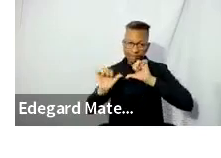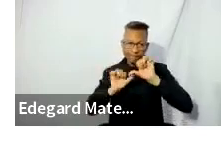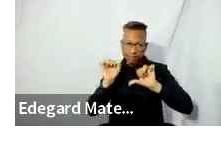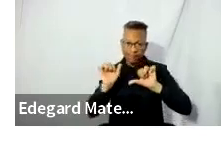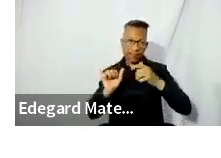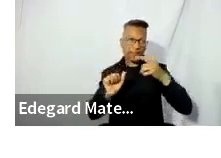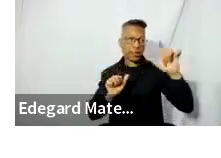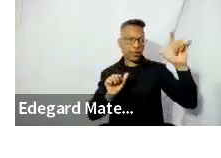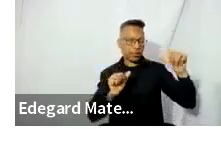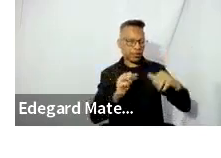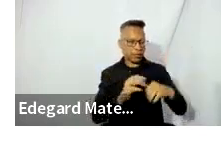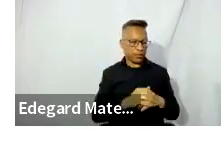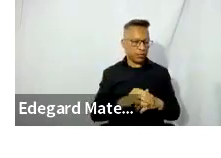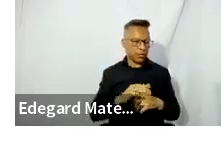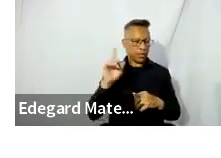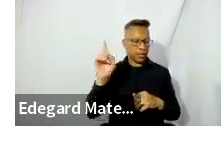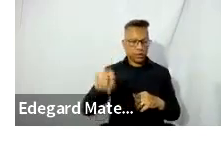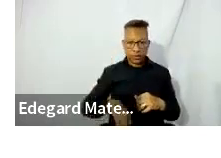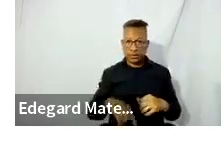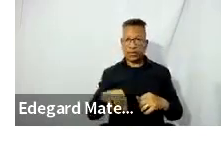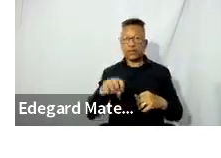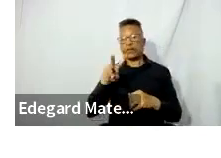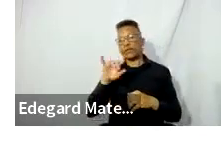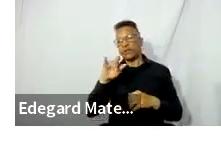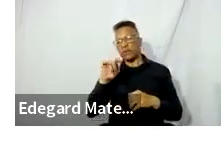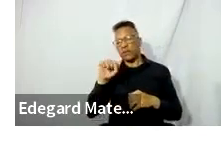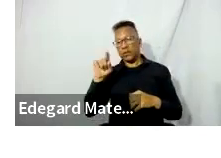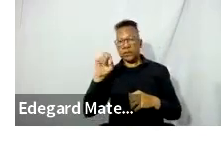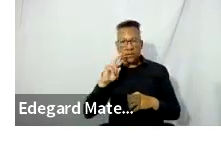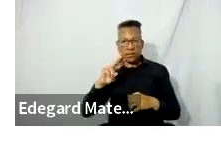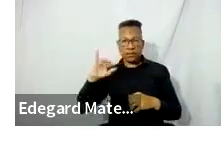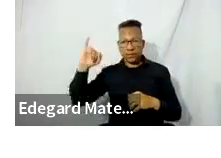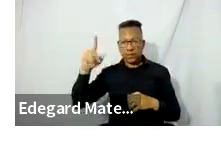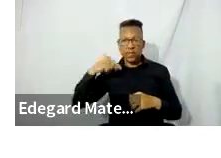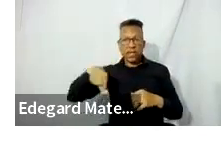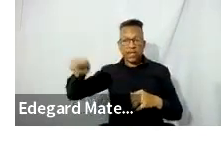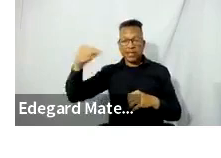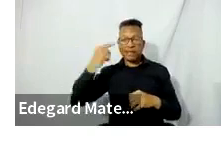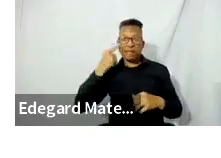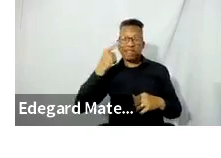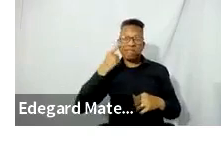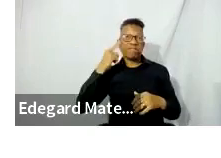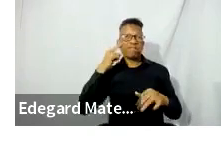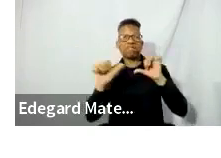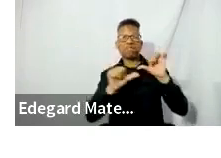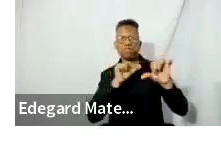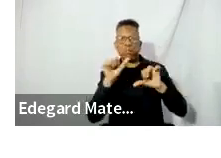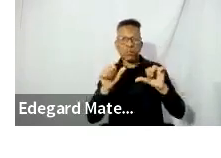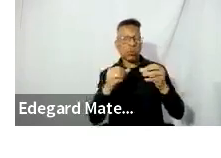first to first to supporting evidence . yeah including including Piaget including Piaget and and